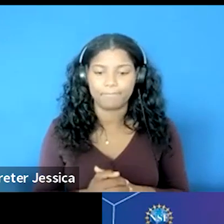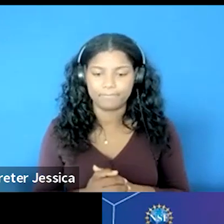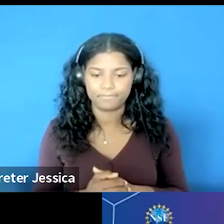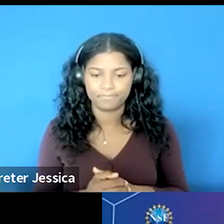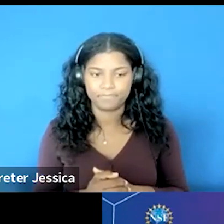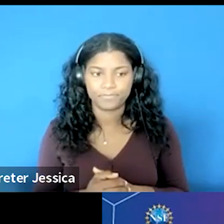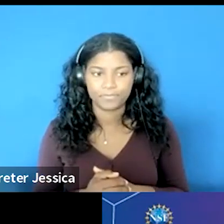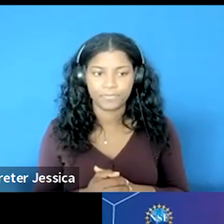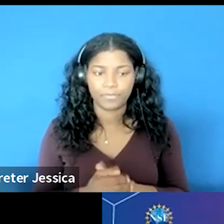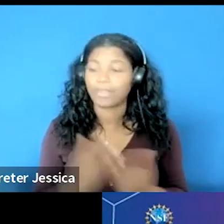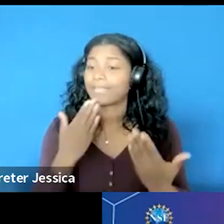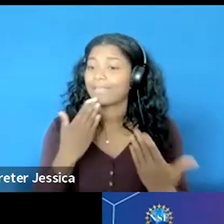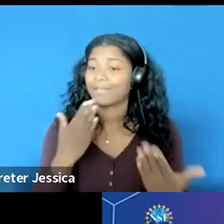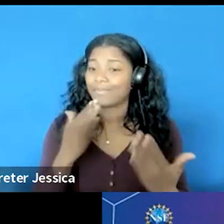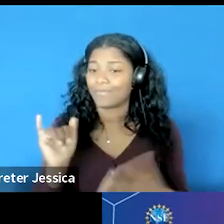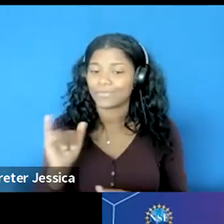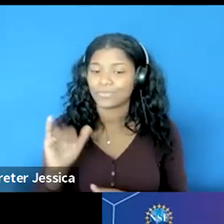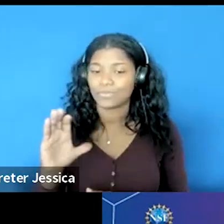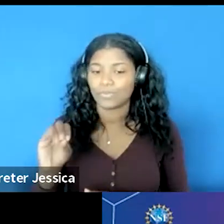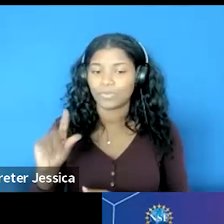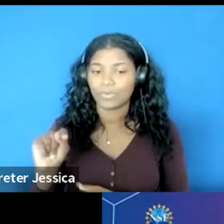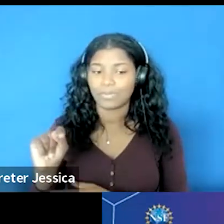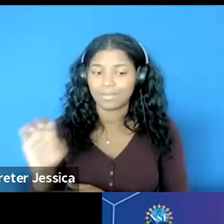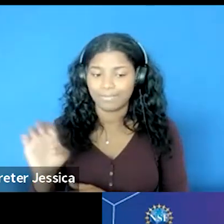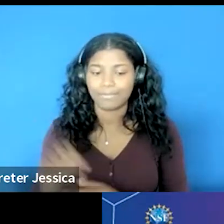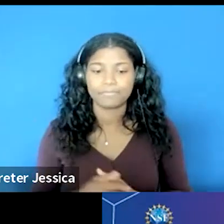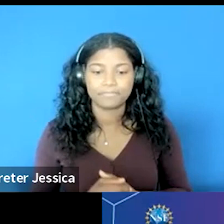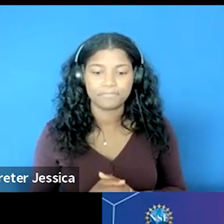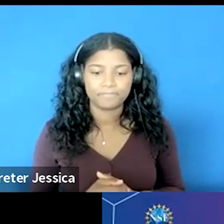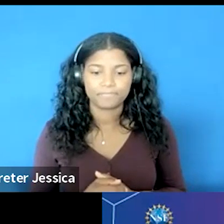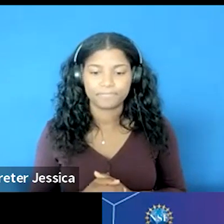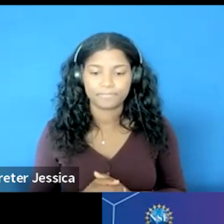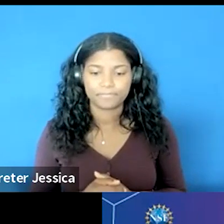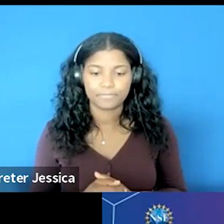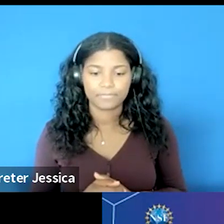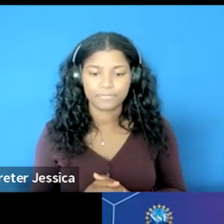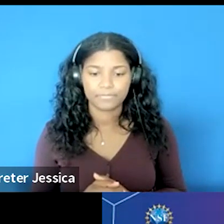And thank you also Colette for joining us with the Q&A.